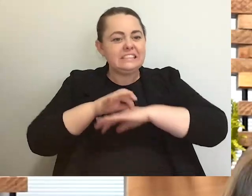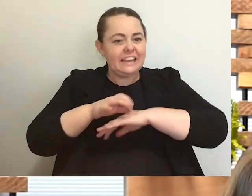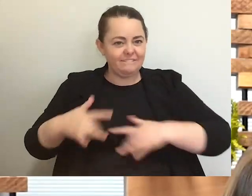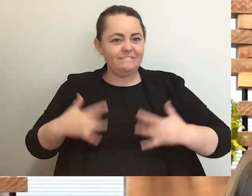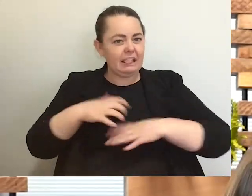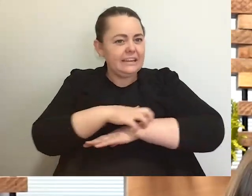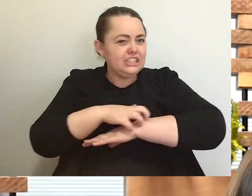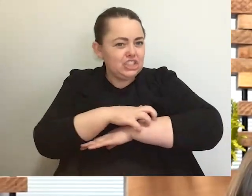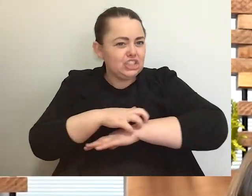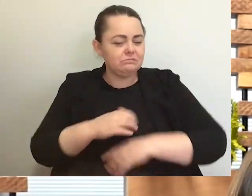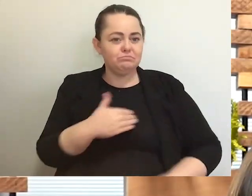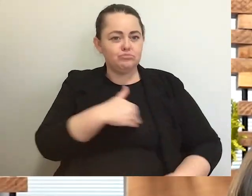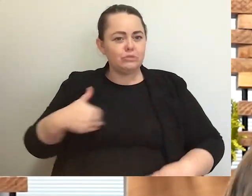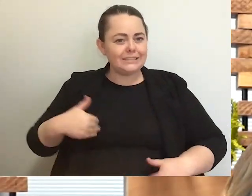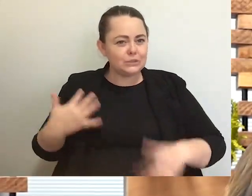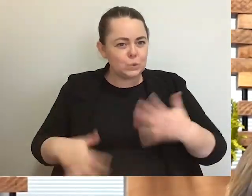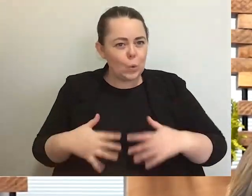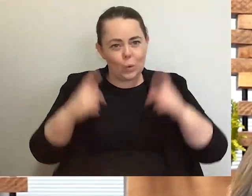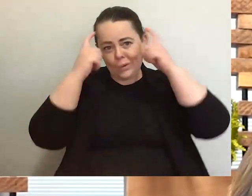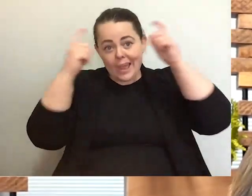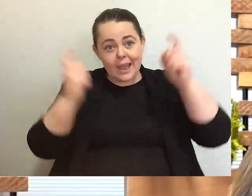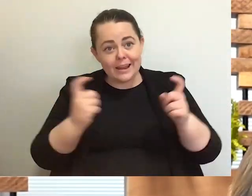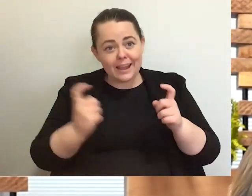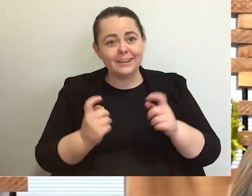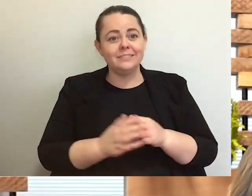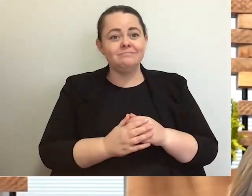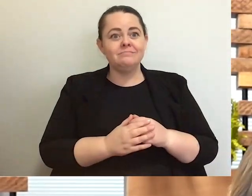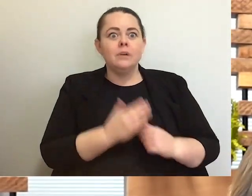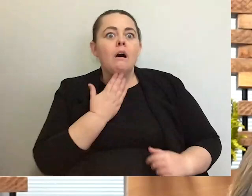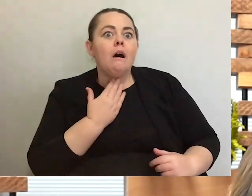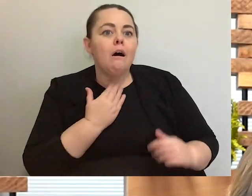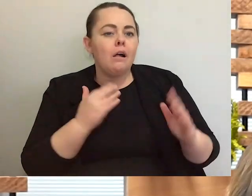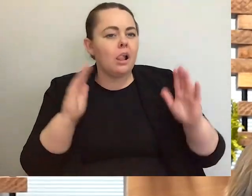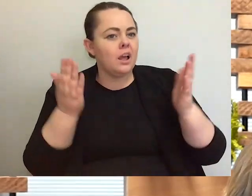Breast tenderness, headache, low libido and tiredness.